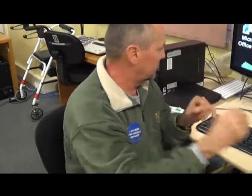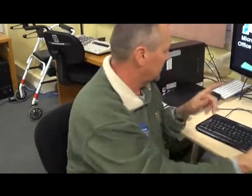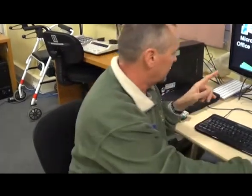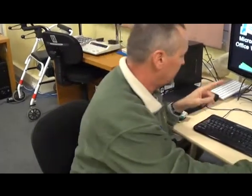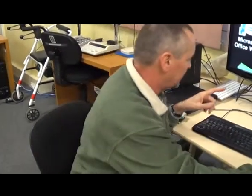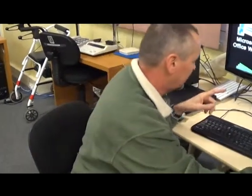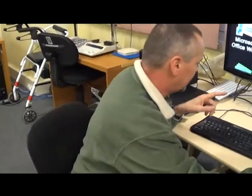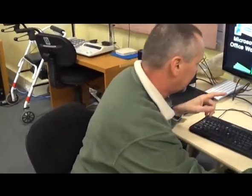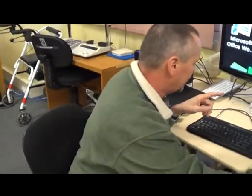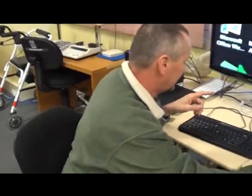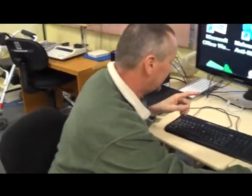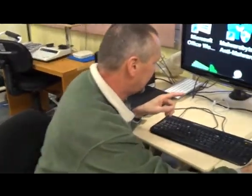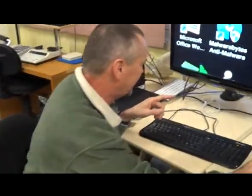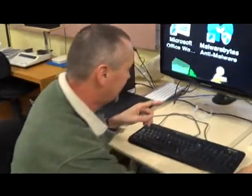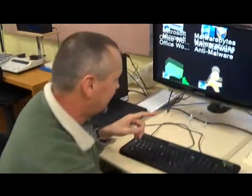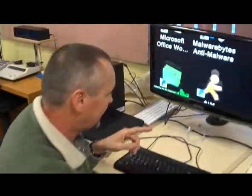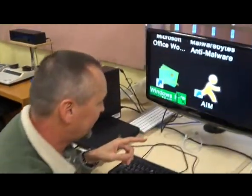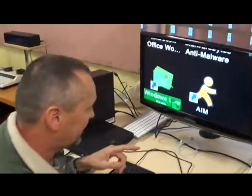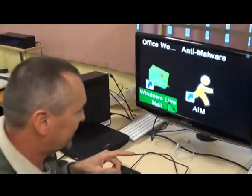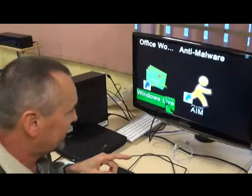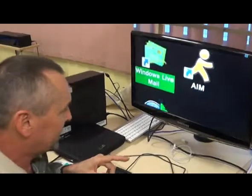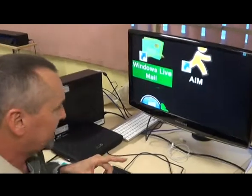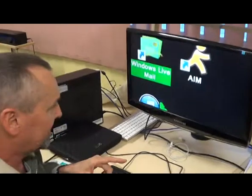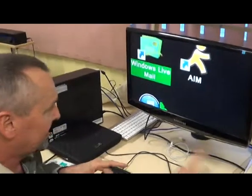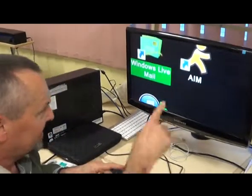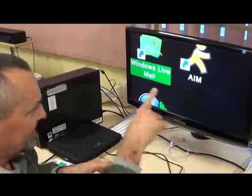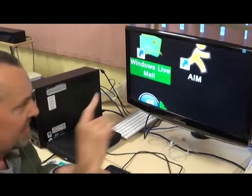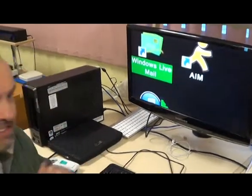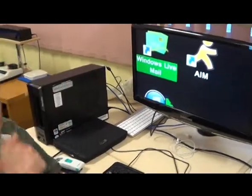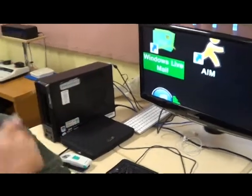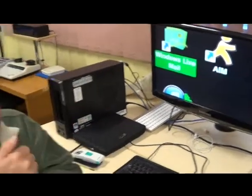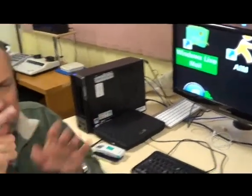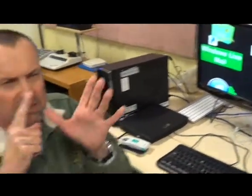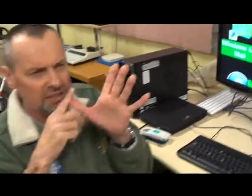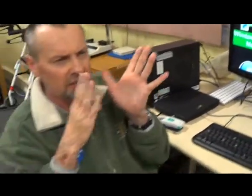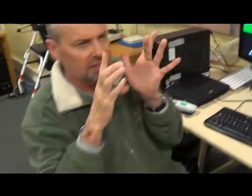It cleans all of that off and also protects you from getting infected in the future.